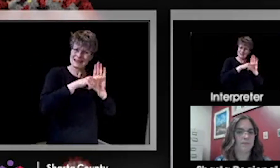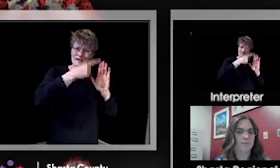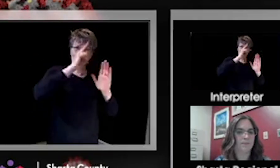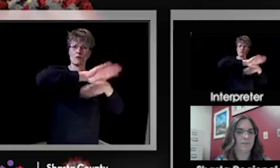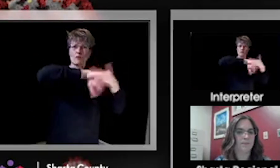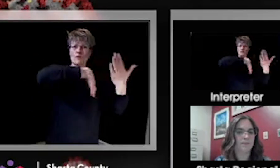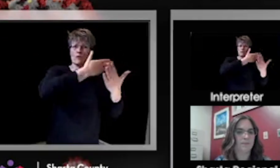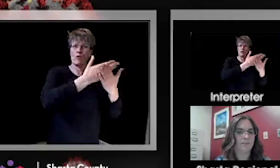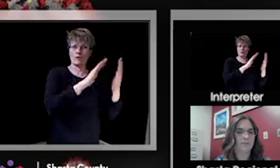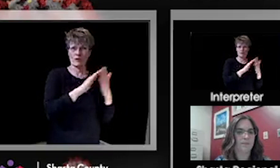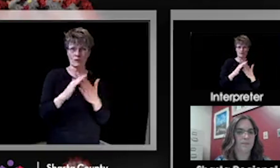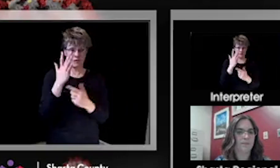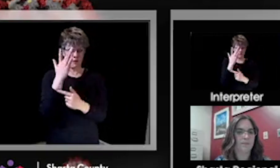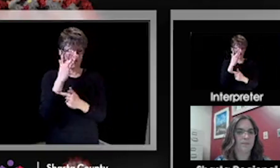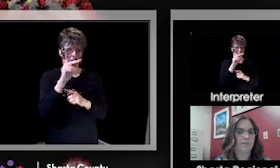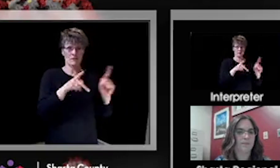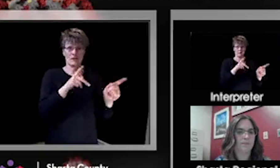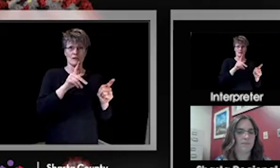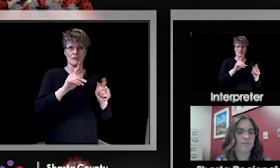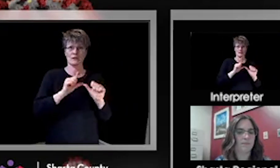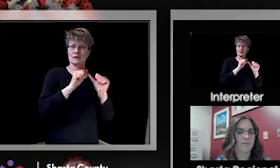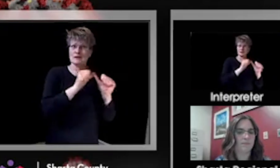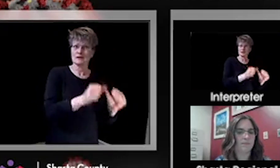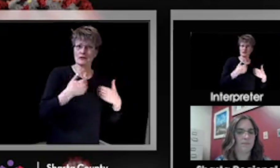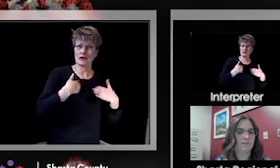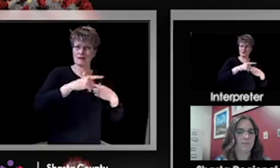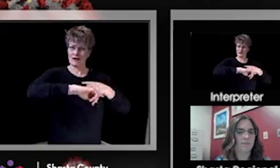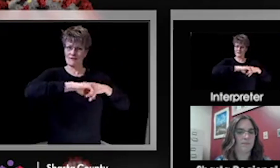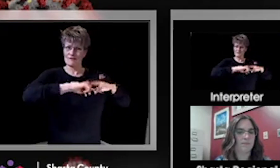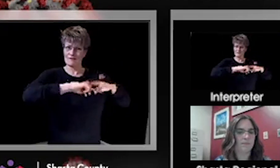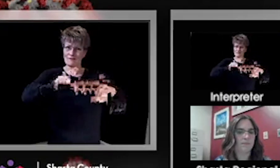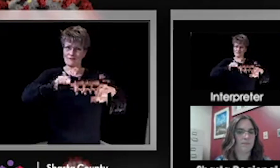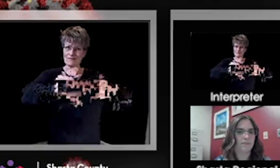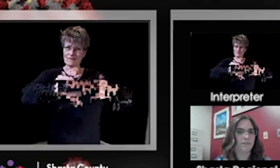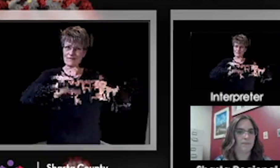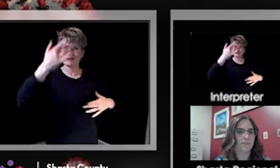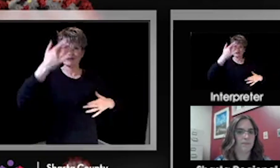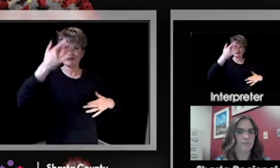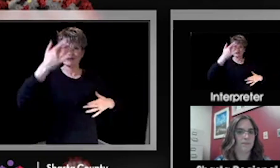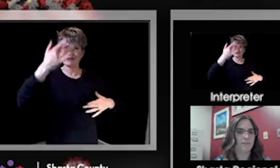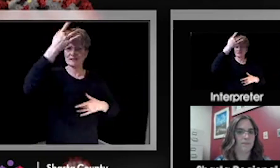meantime. People are still having heart attacks, people are still in motor vehicle collisions,